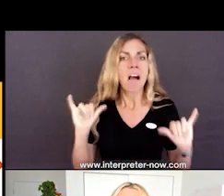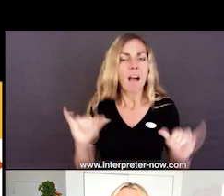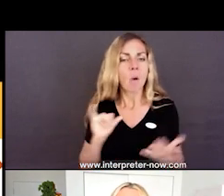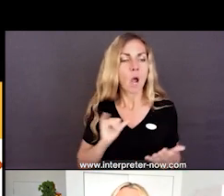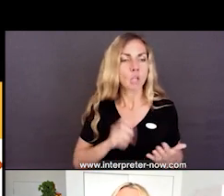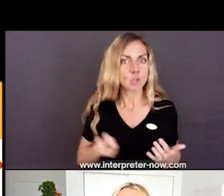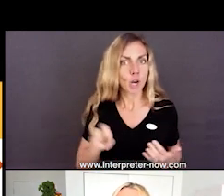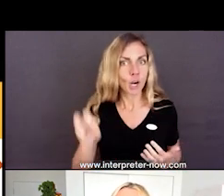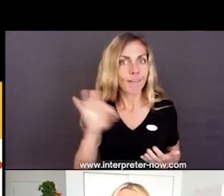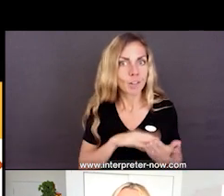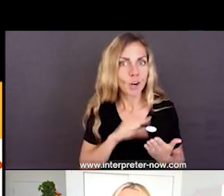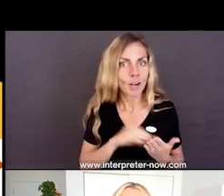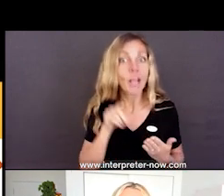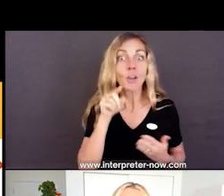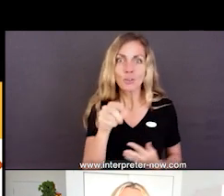It can help lower their defenses.